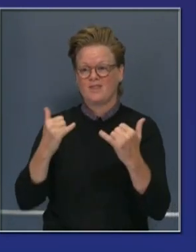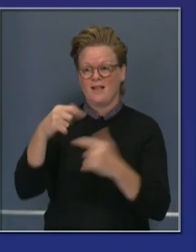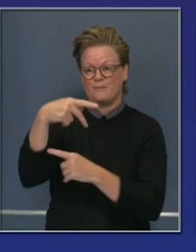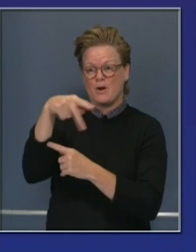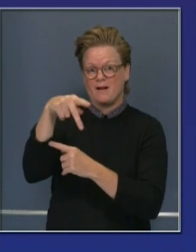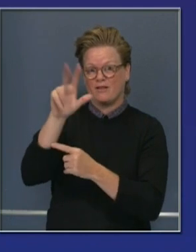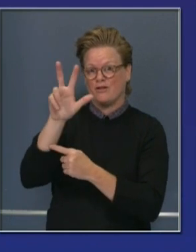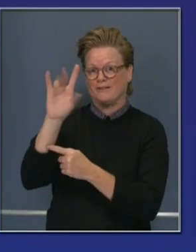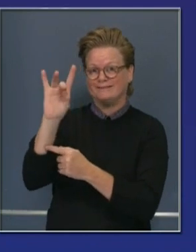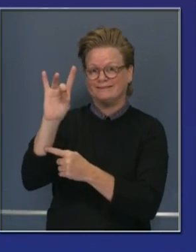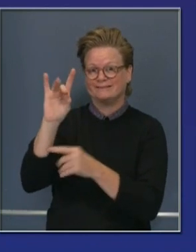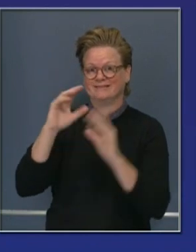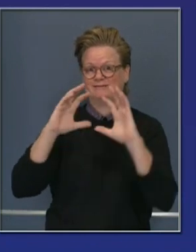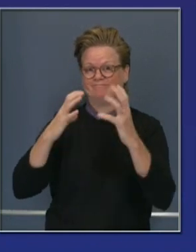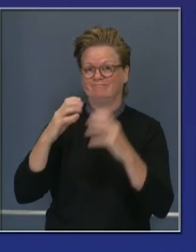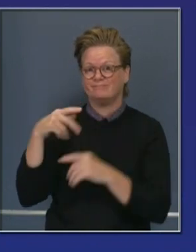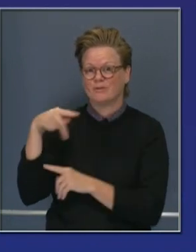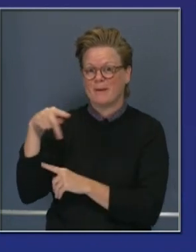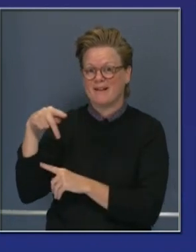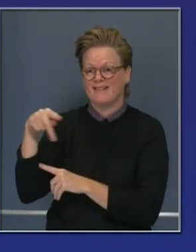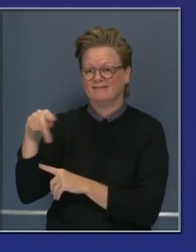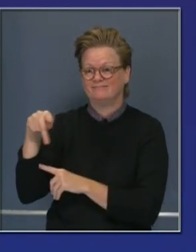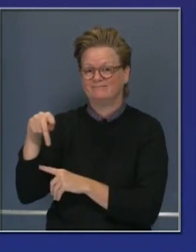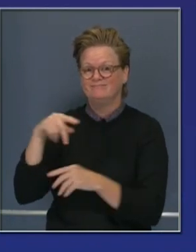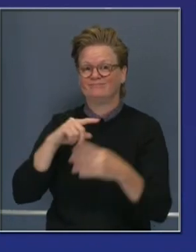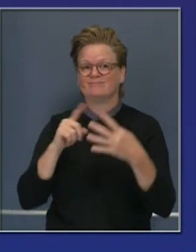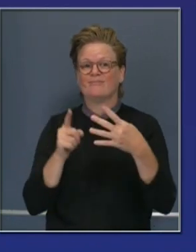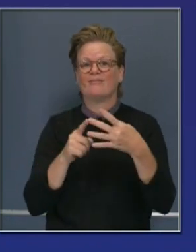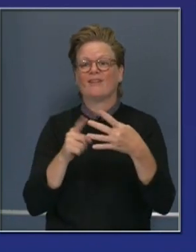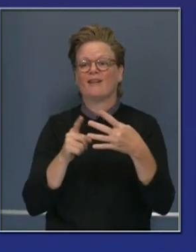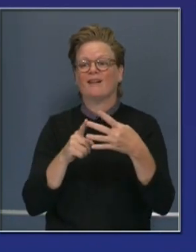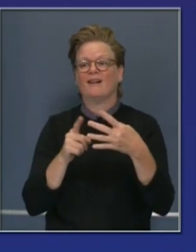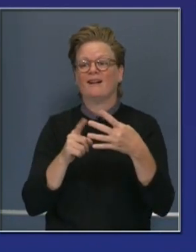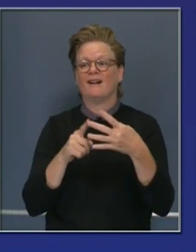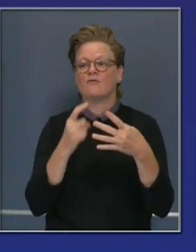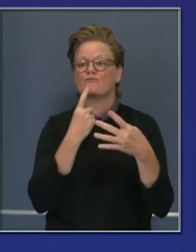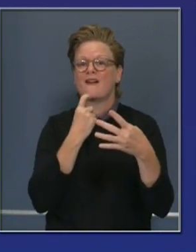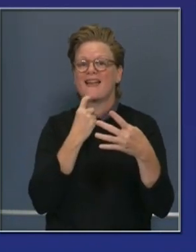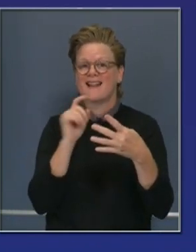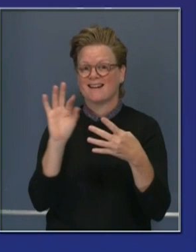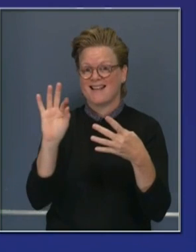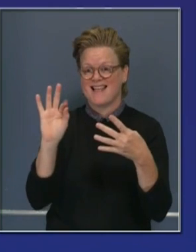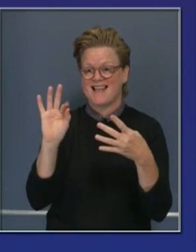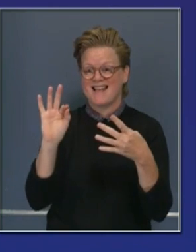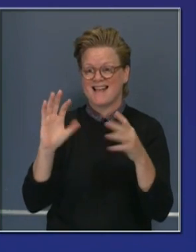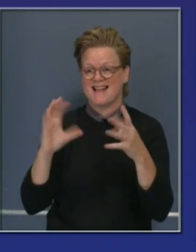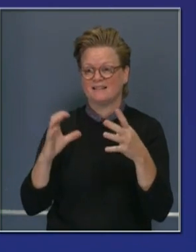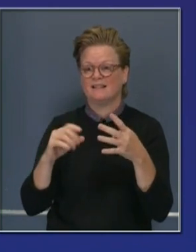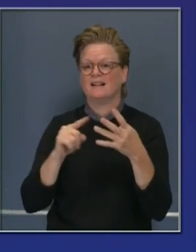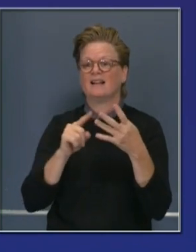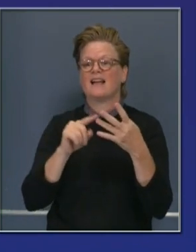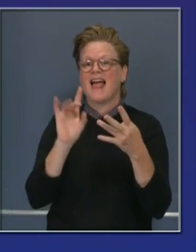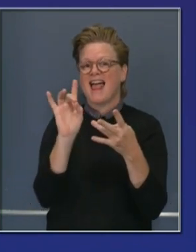ARE TODAY. NUMBER OF COUNTIES, AGAIN REPRESENTED IN PURPLE 38 COUNTIES, RED COUNTIES.